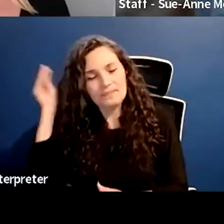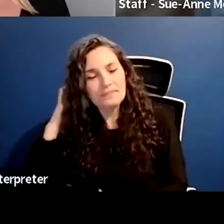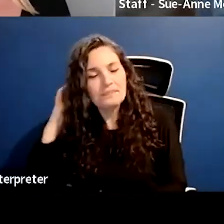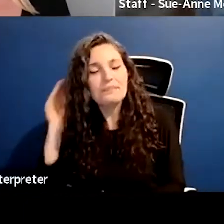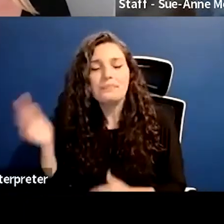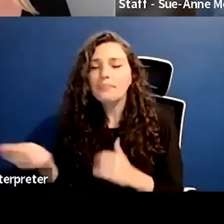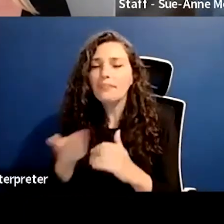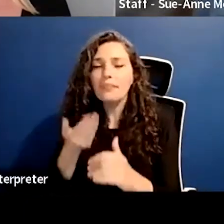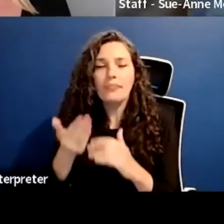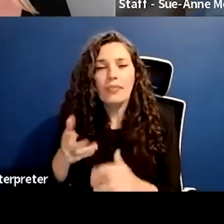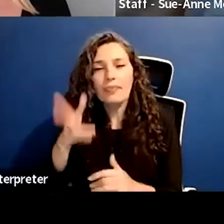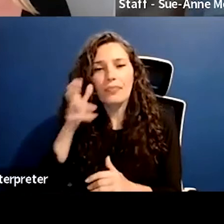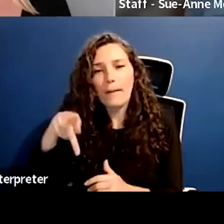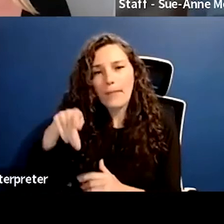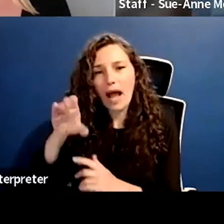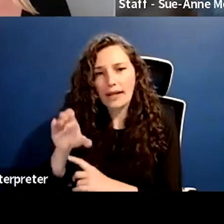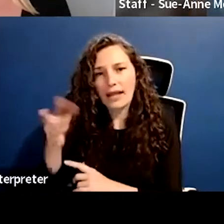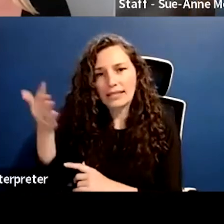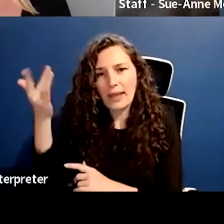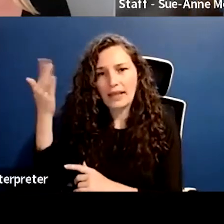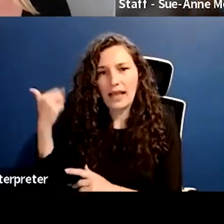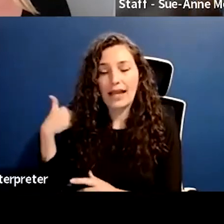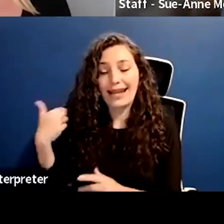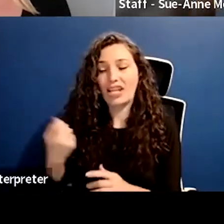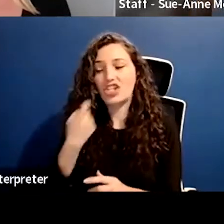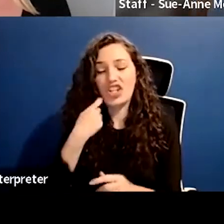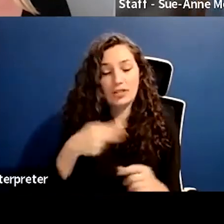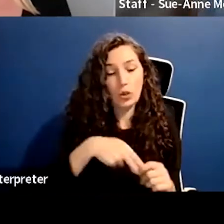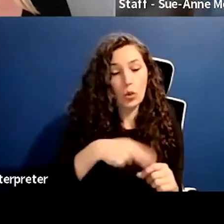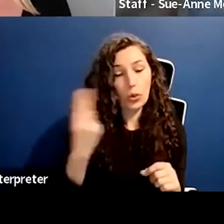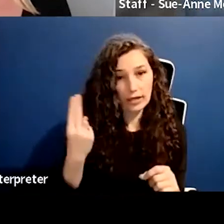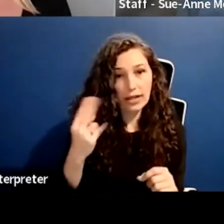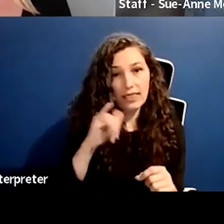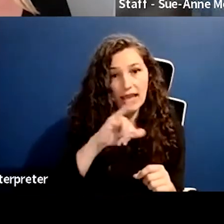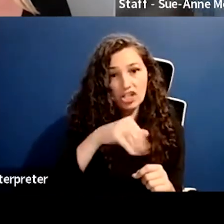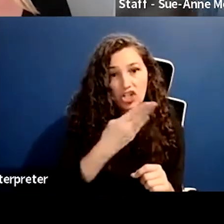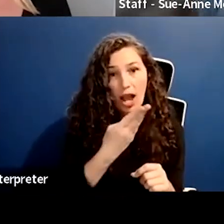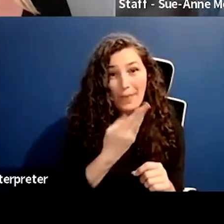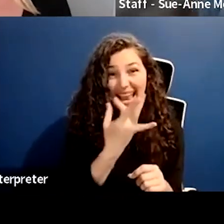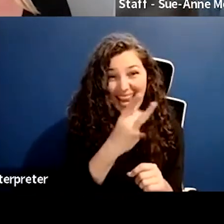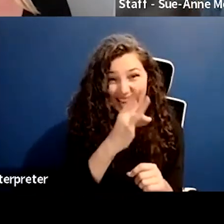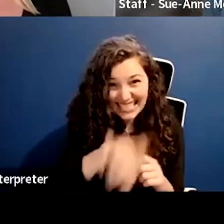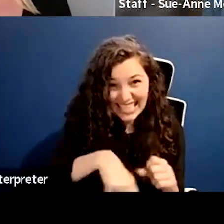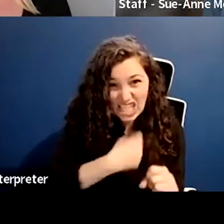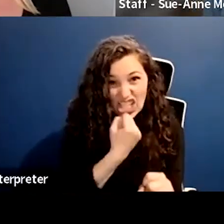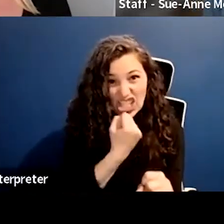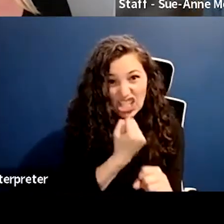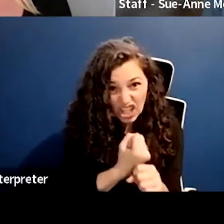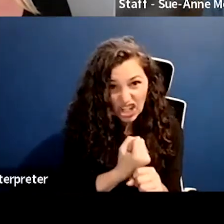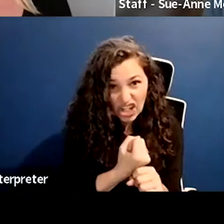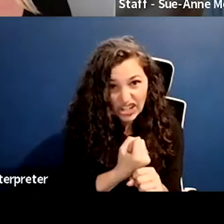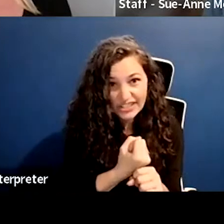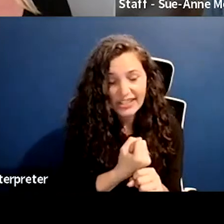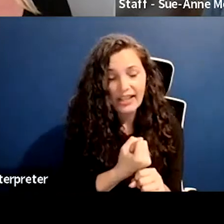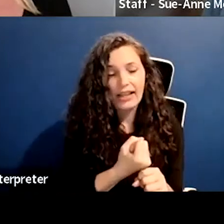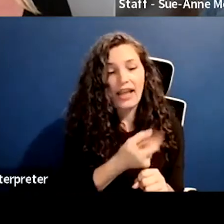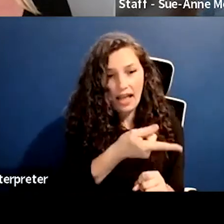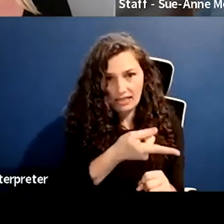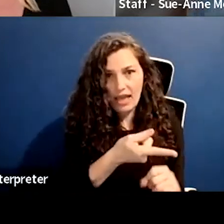it was literally where I had quit my job of 18 years because podcasting had provided me this income